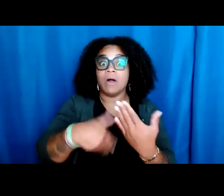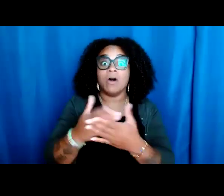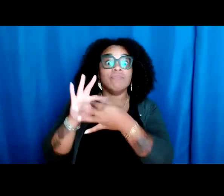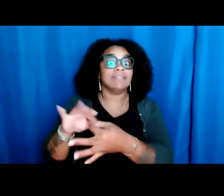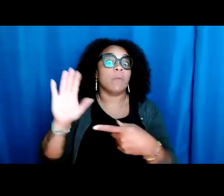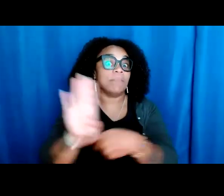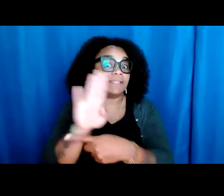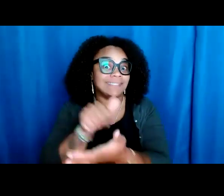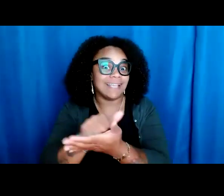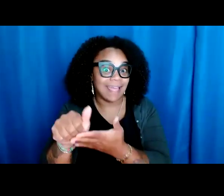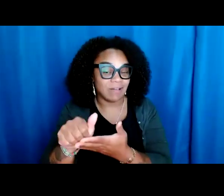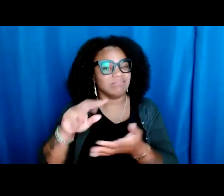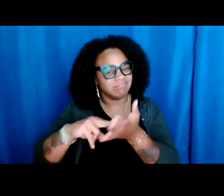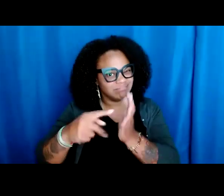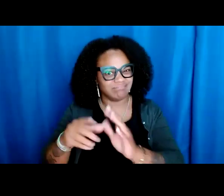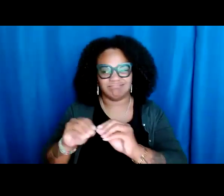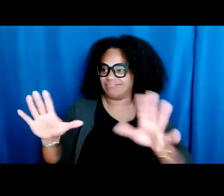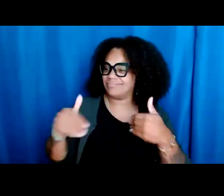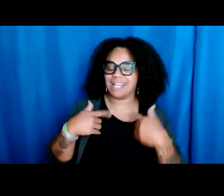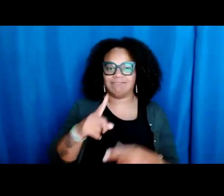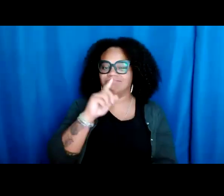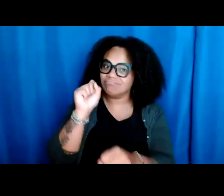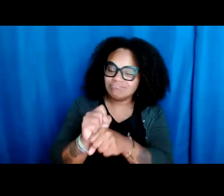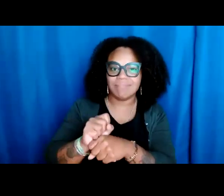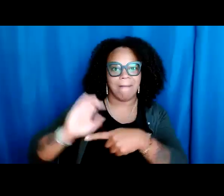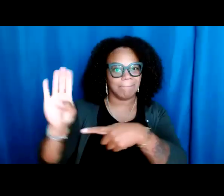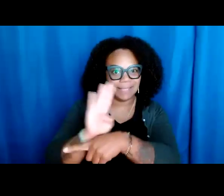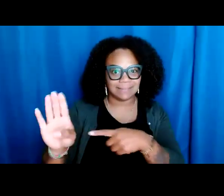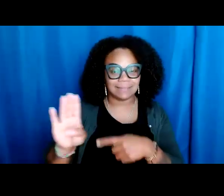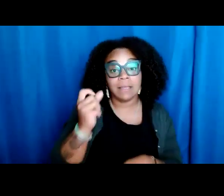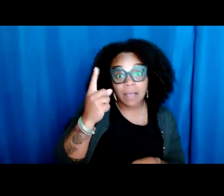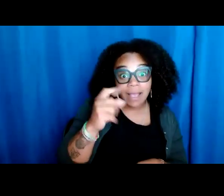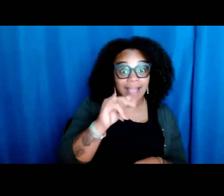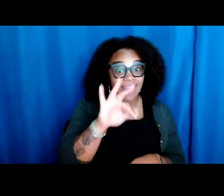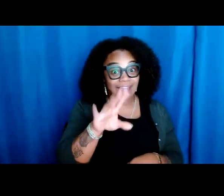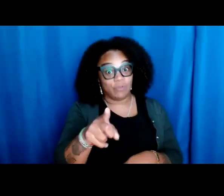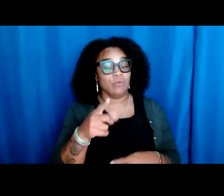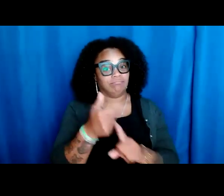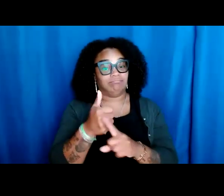a legitimate operation. I am not saying you are not running one as a Sole Proprietorship,